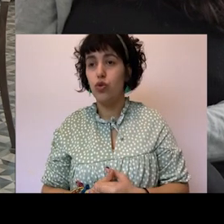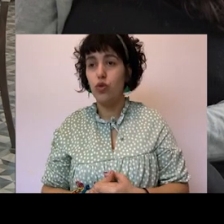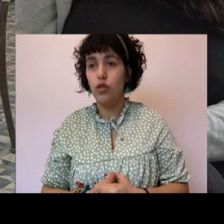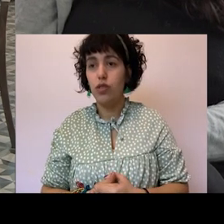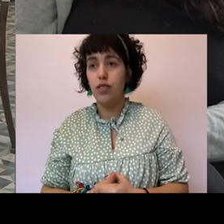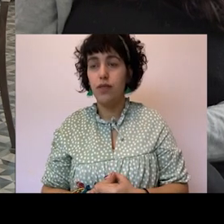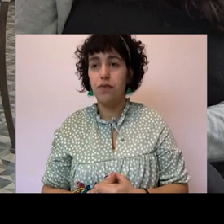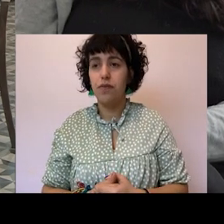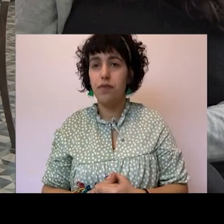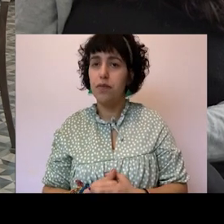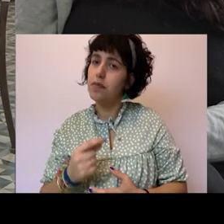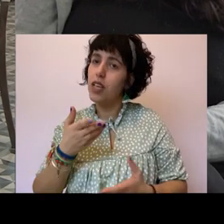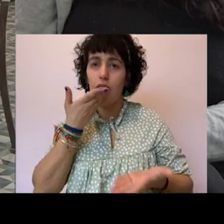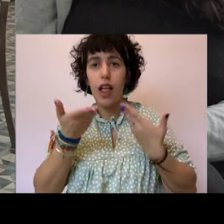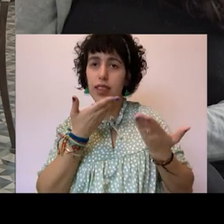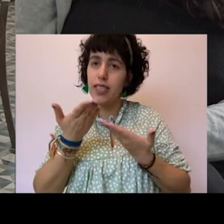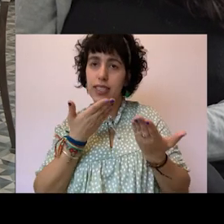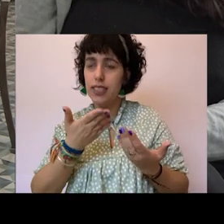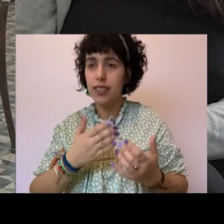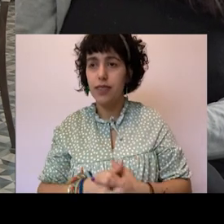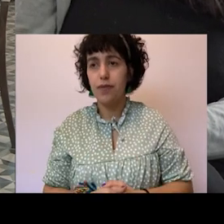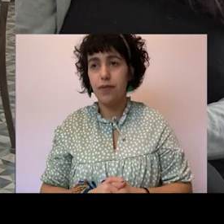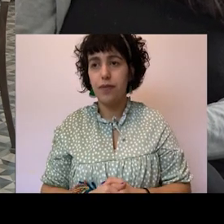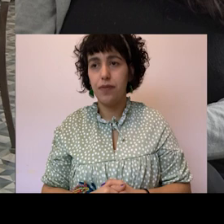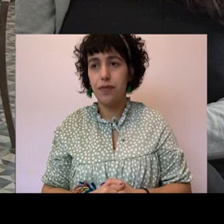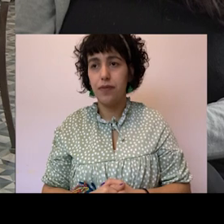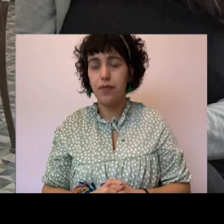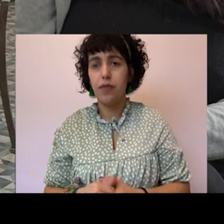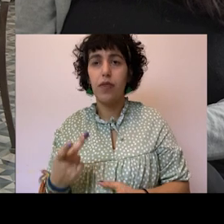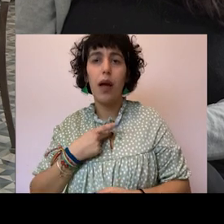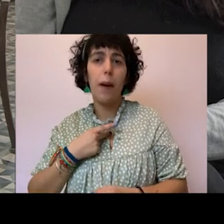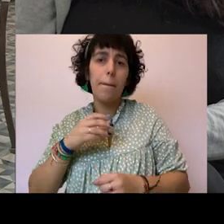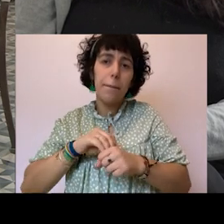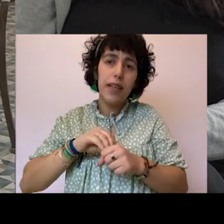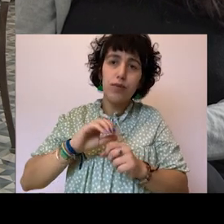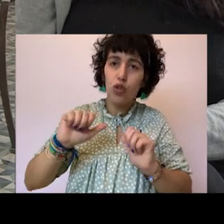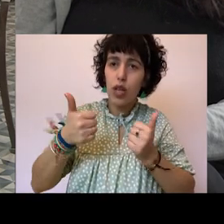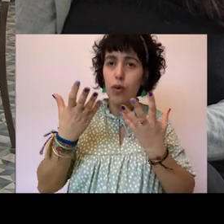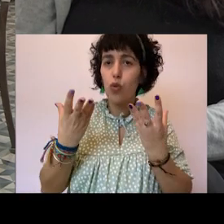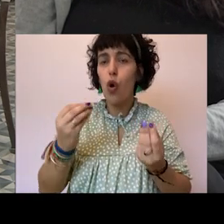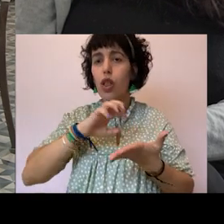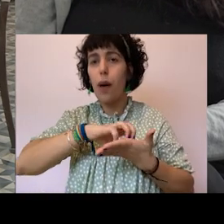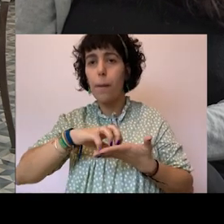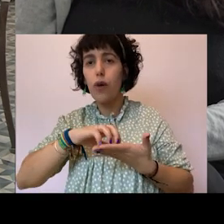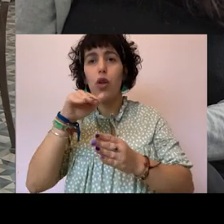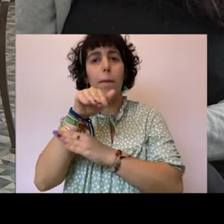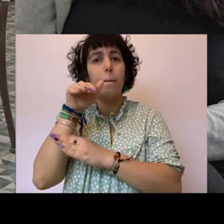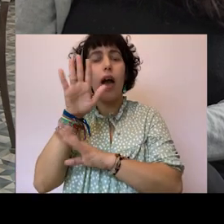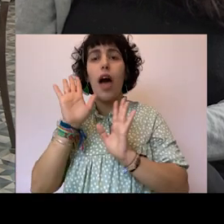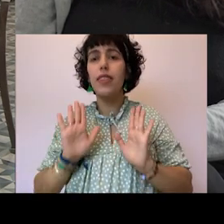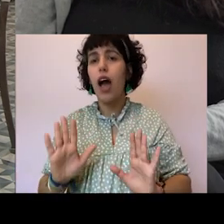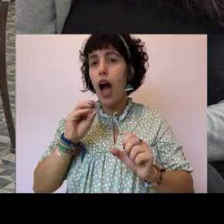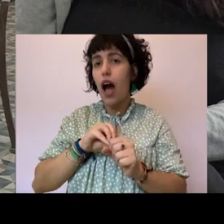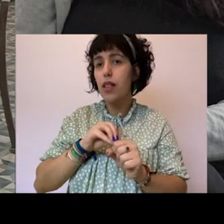Please explain, if you want, the important part for me: